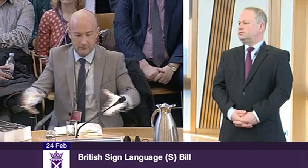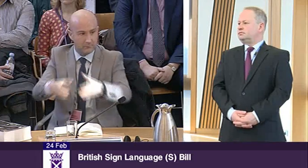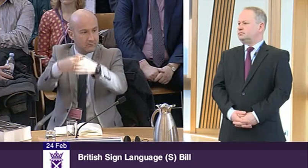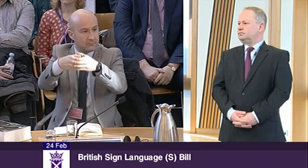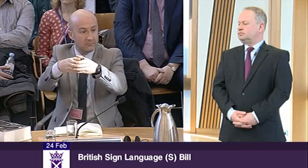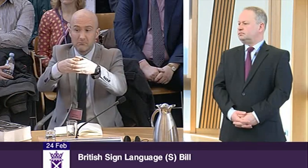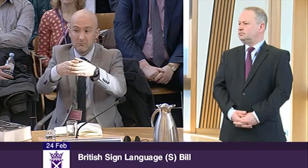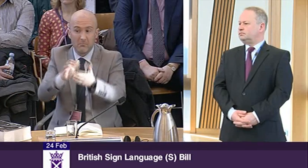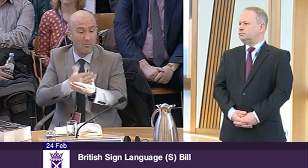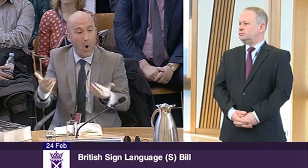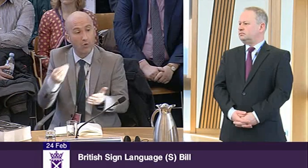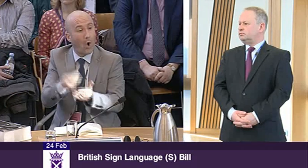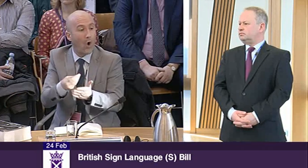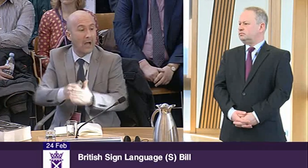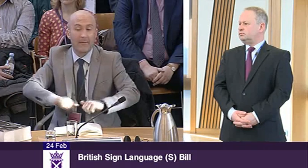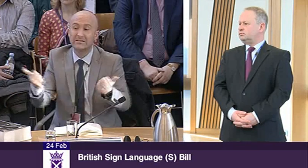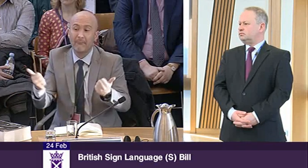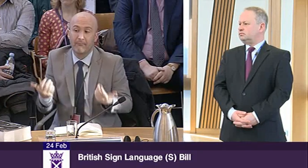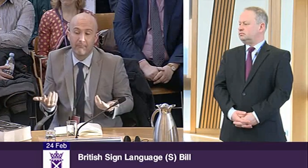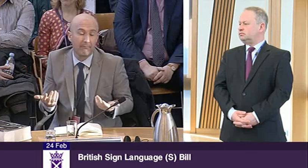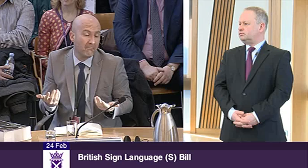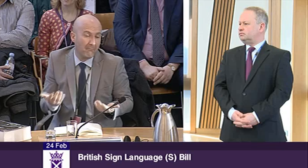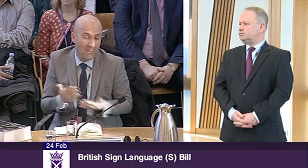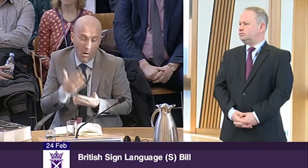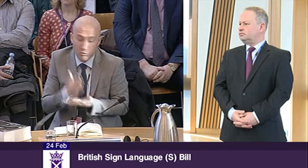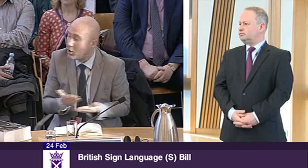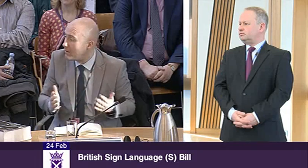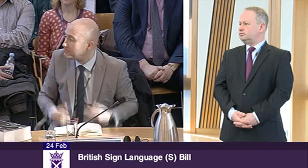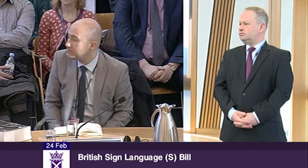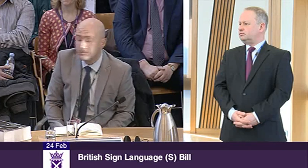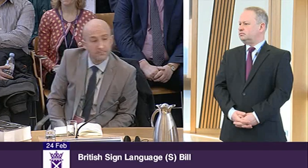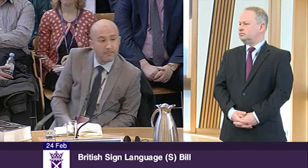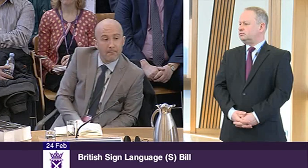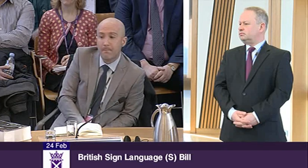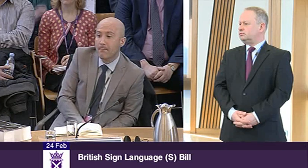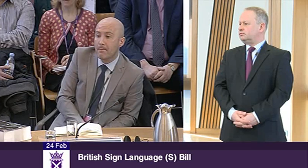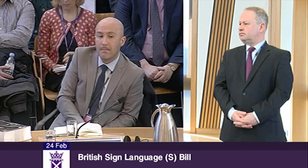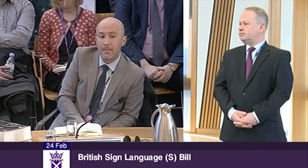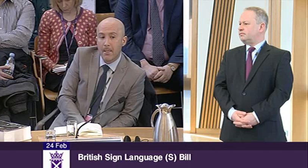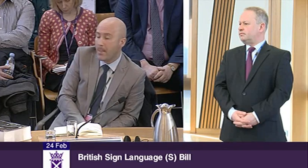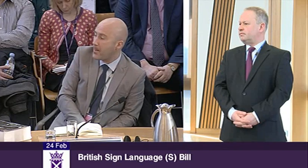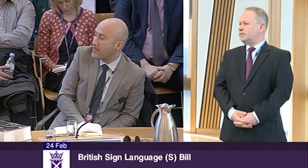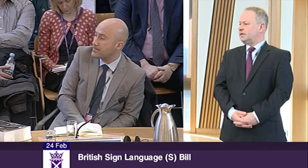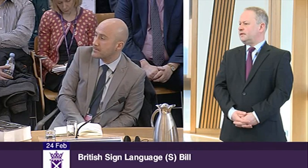I am sure that having a centralised system would be far more cost effective.